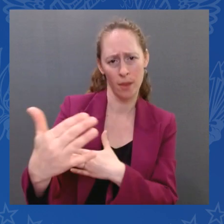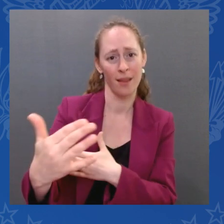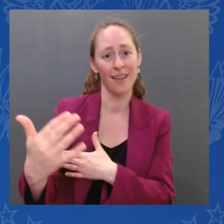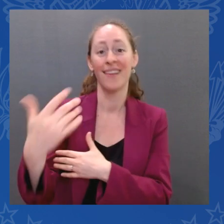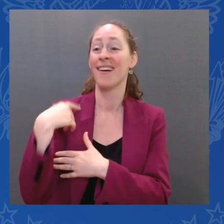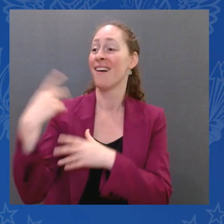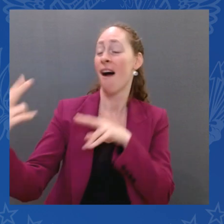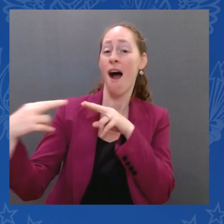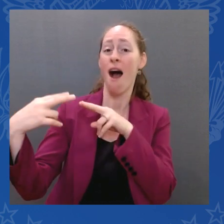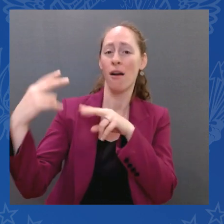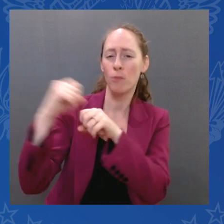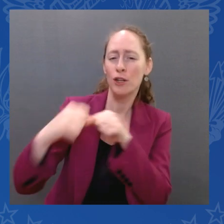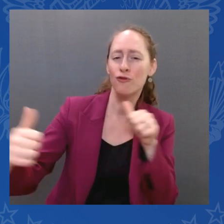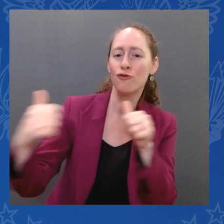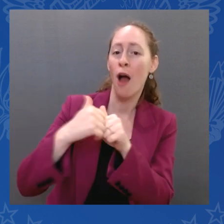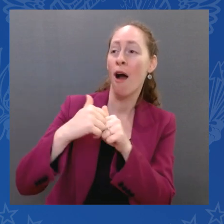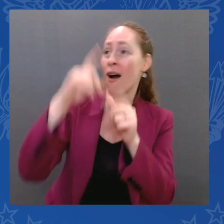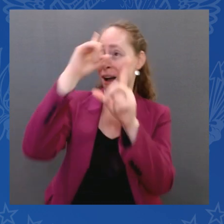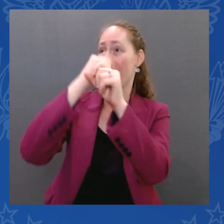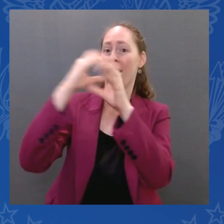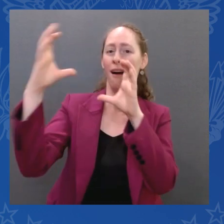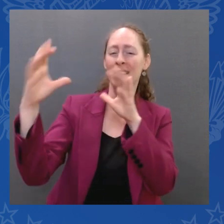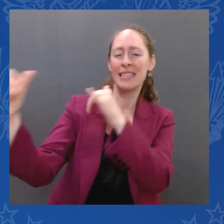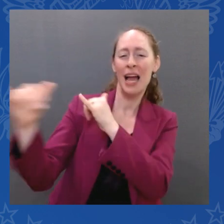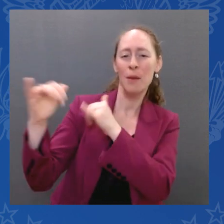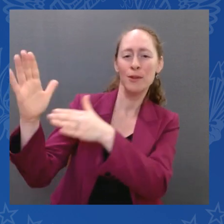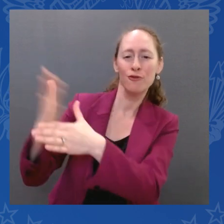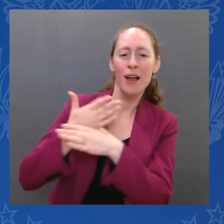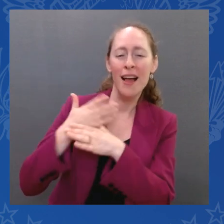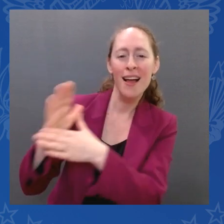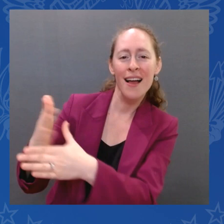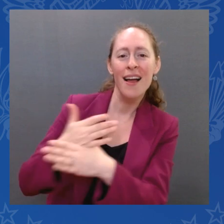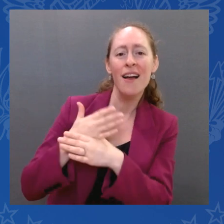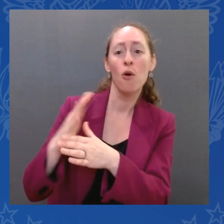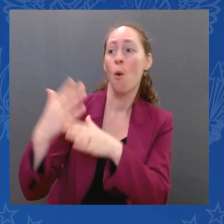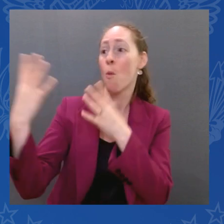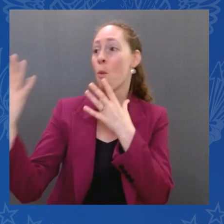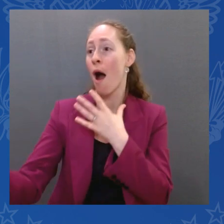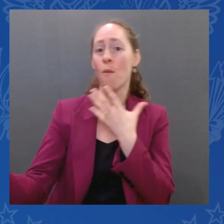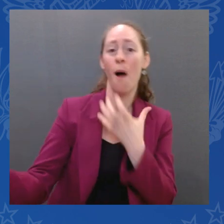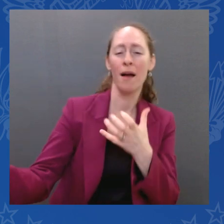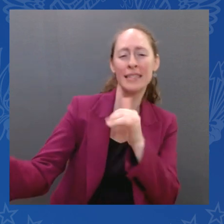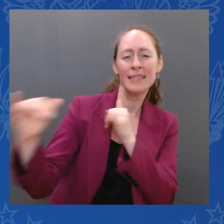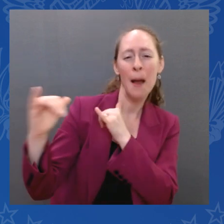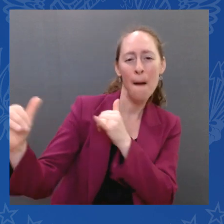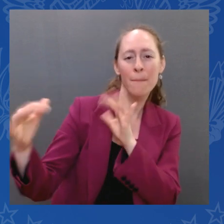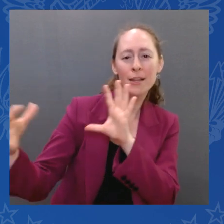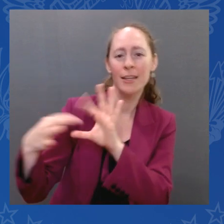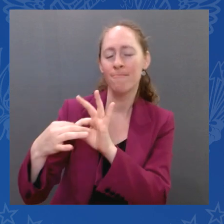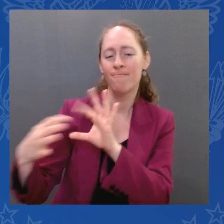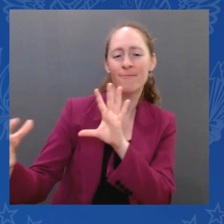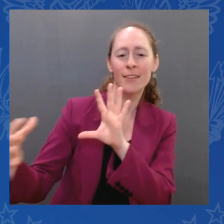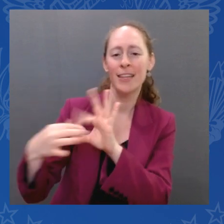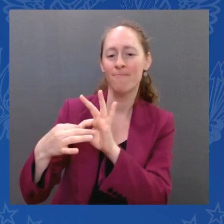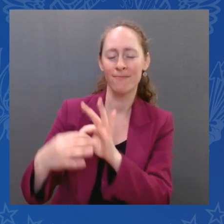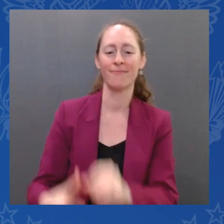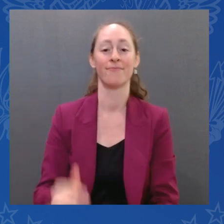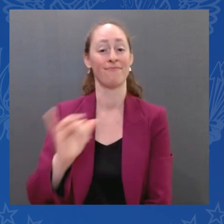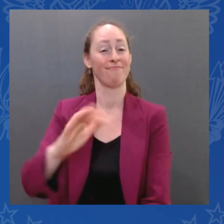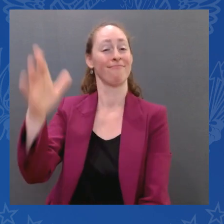I've been part of that as a Senator, as a Vice President, and, quite frankly, before that, having been raised